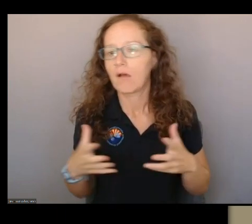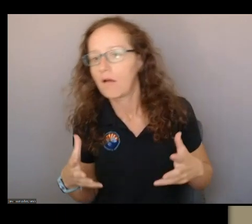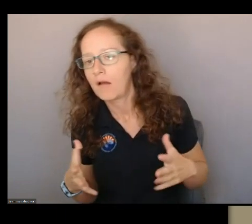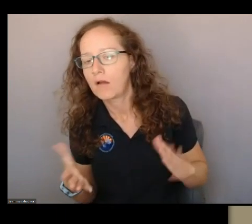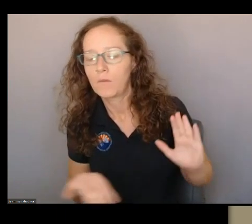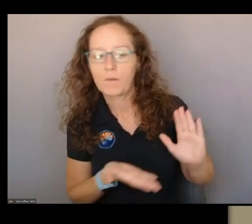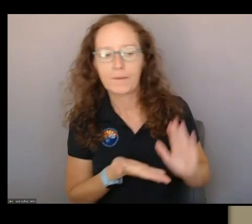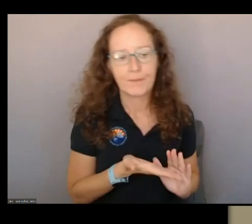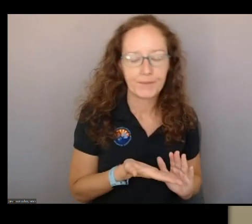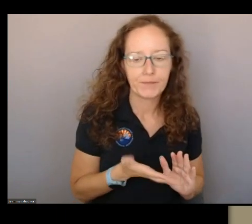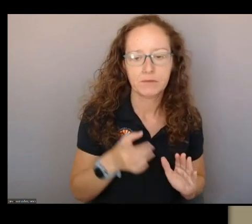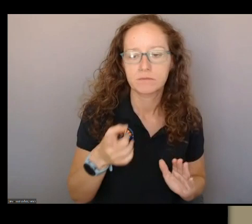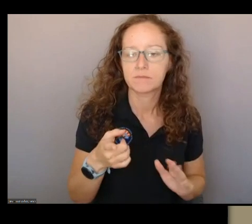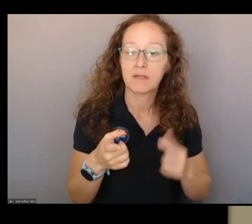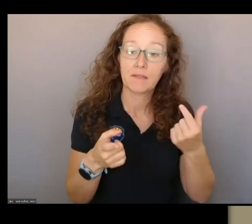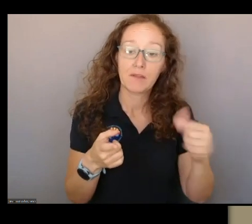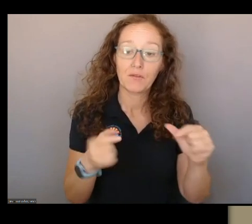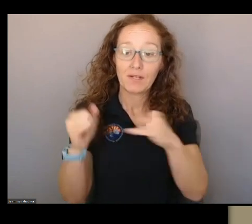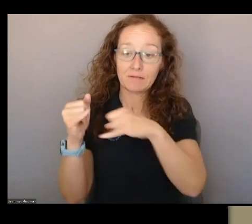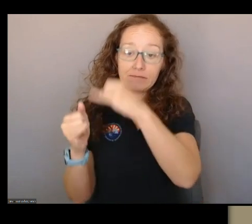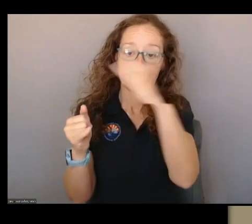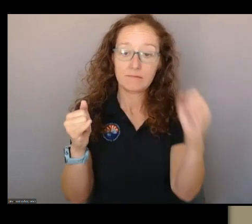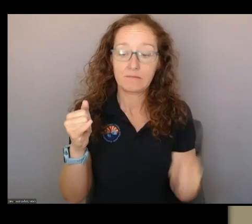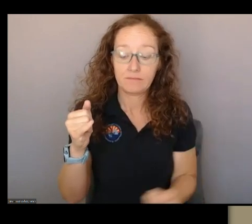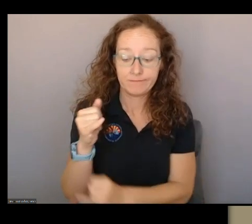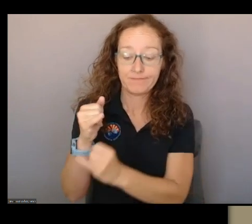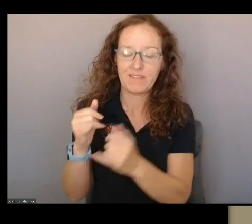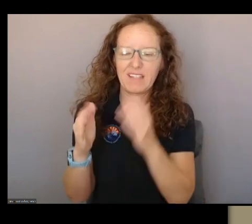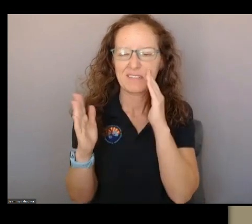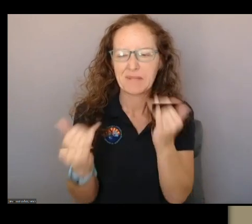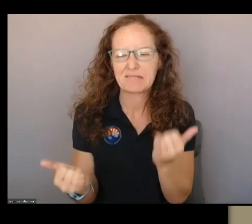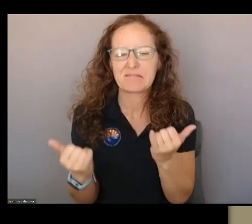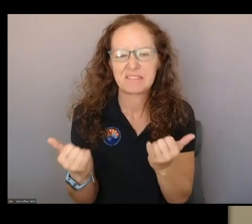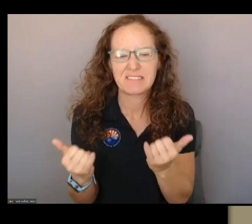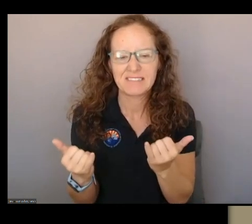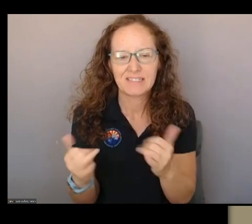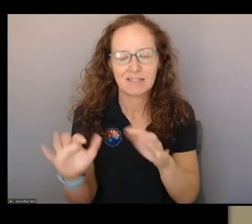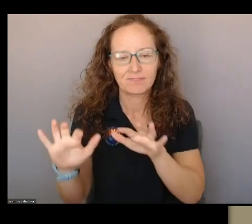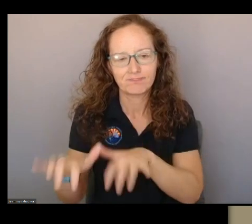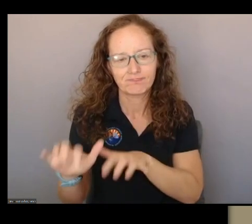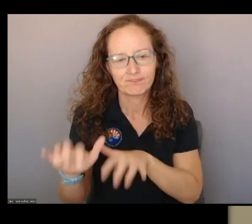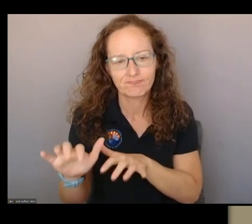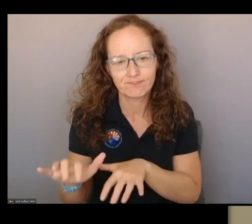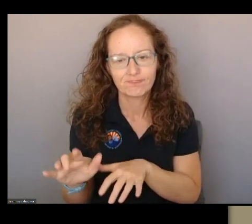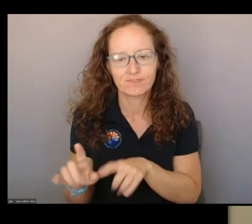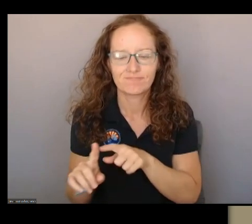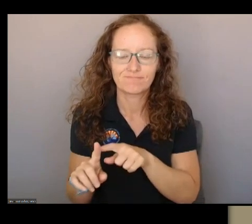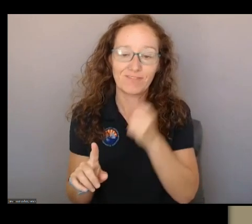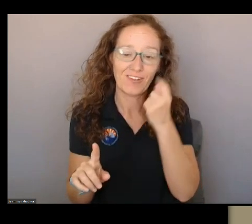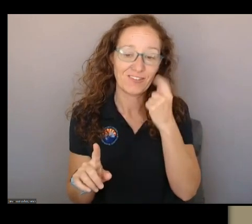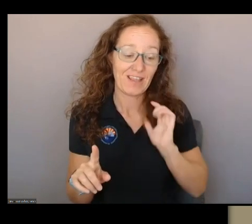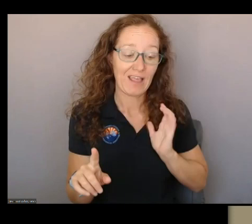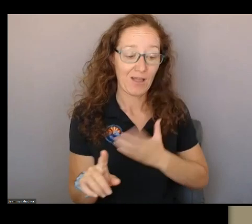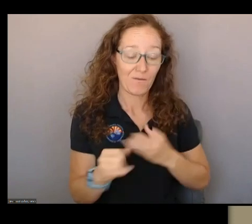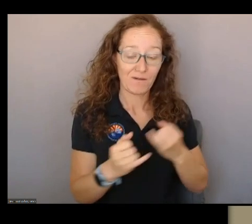thunderstorms today. And as you can see, we're kind of right on the edge of that. So, most everything should stay west of